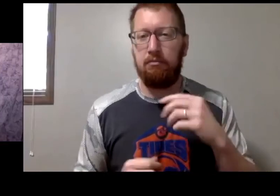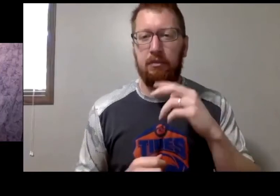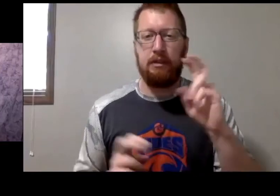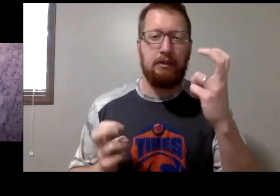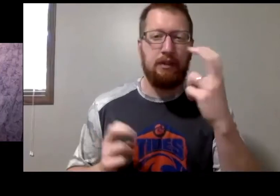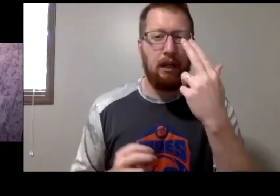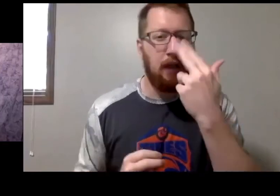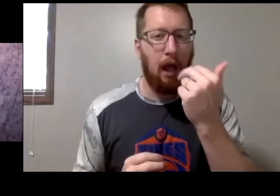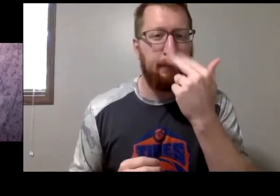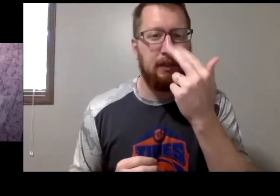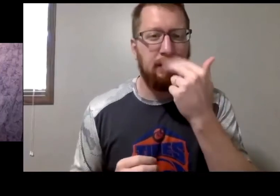Uh-huh.